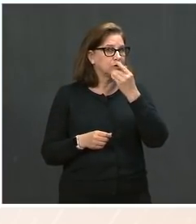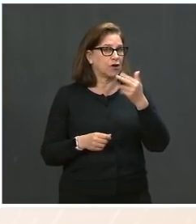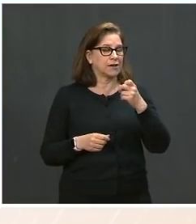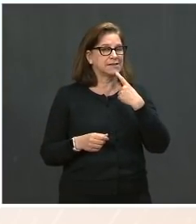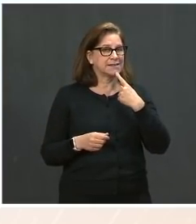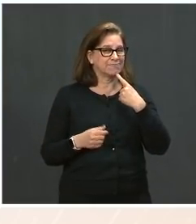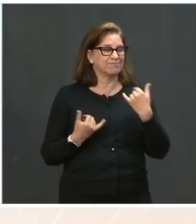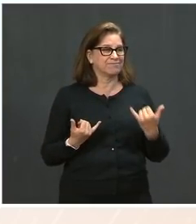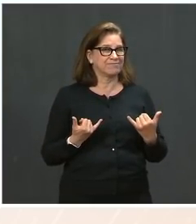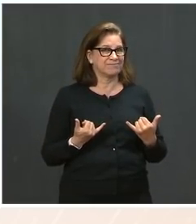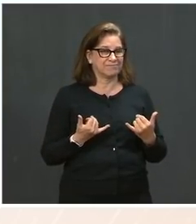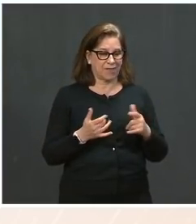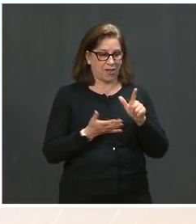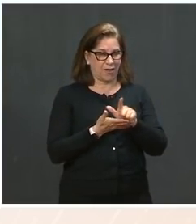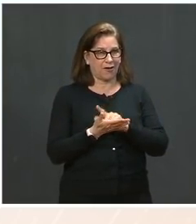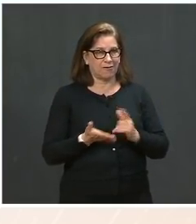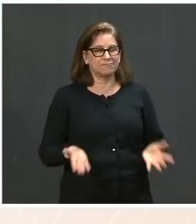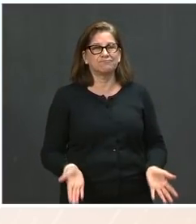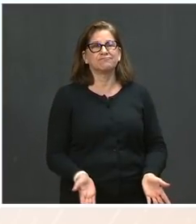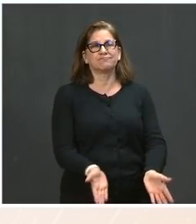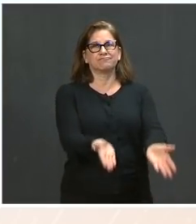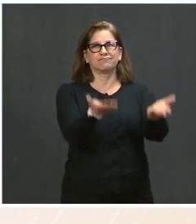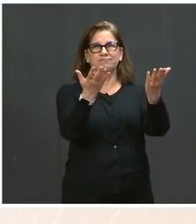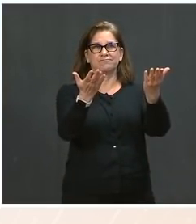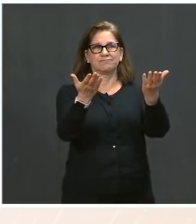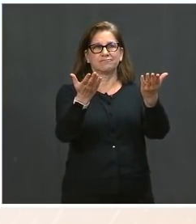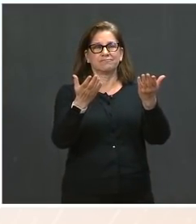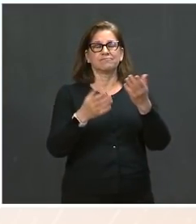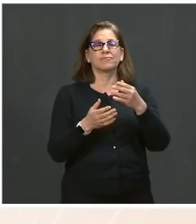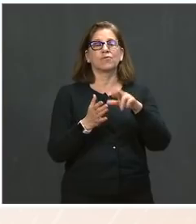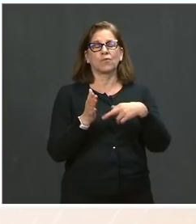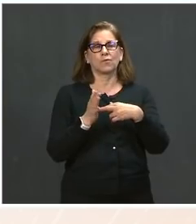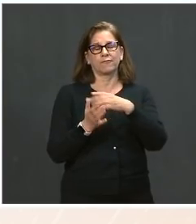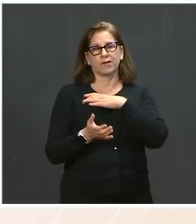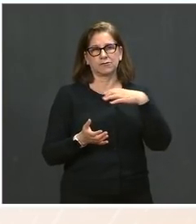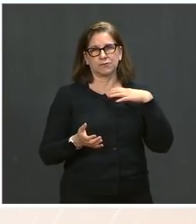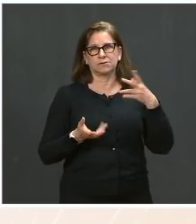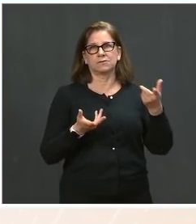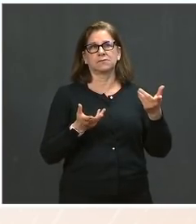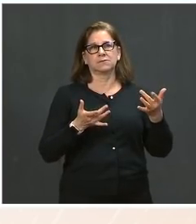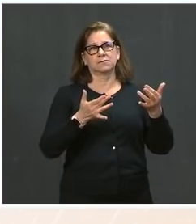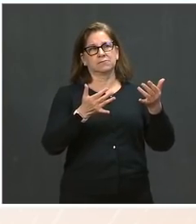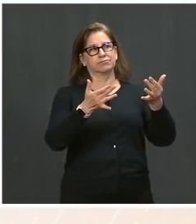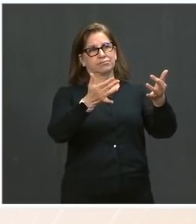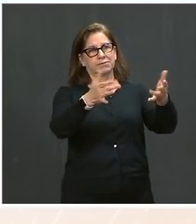It is the role of Congress, of course, to push legislation forward, to vote on it, to move it through committees. And he certainly is hopeful